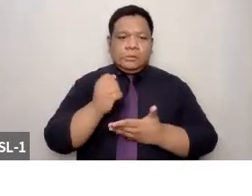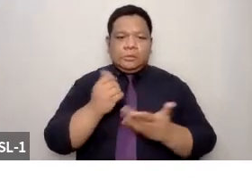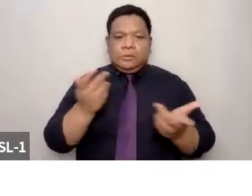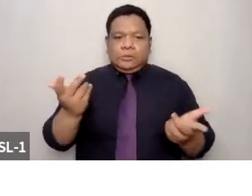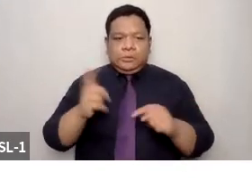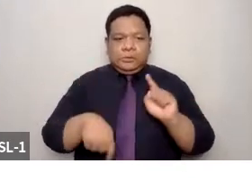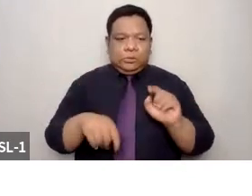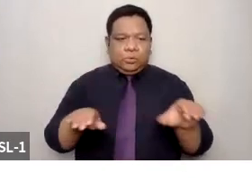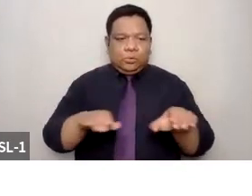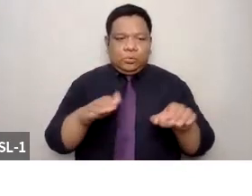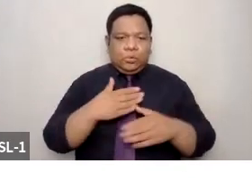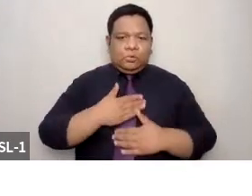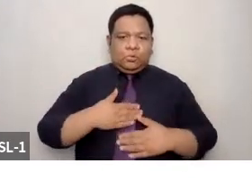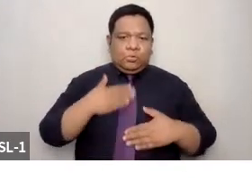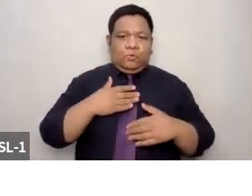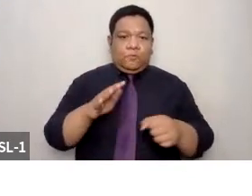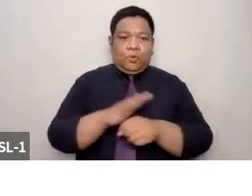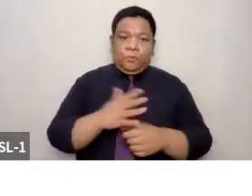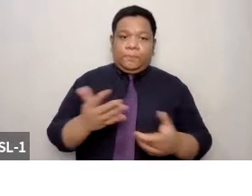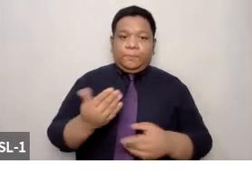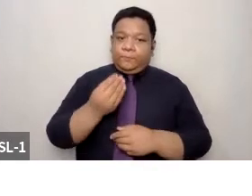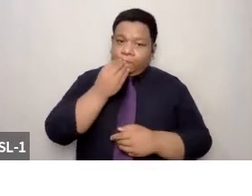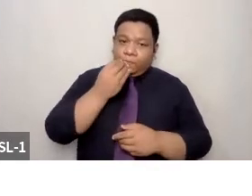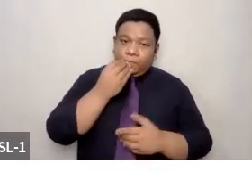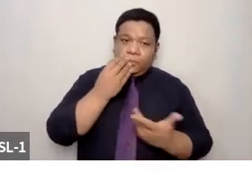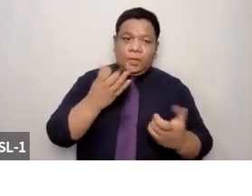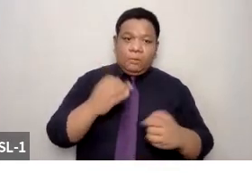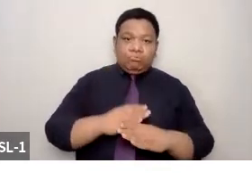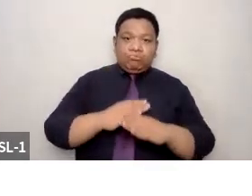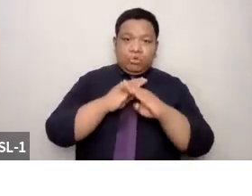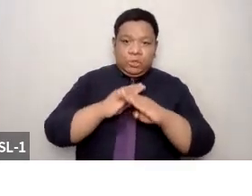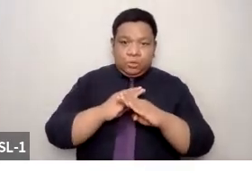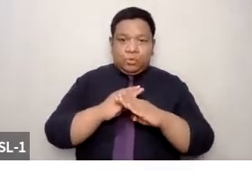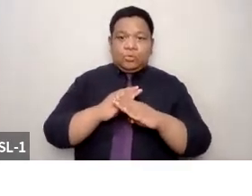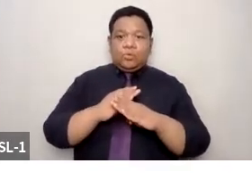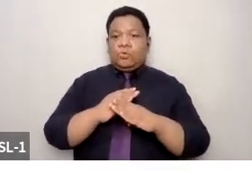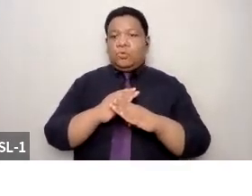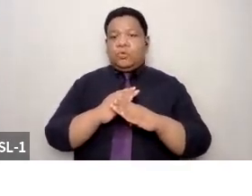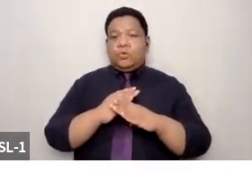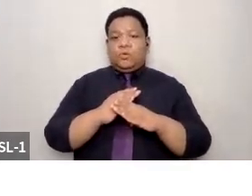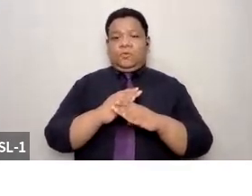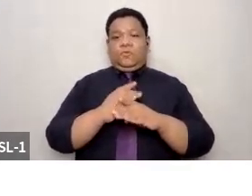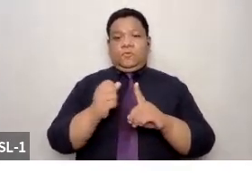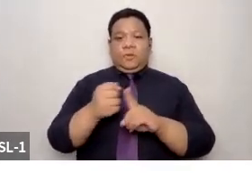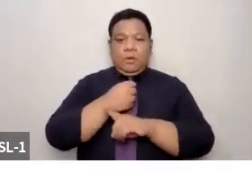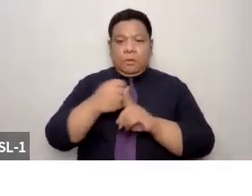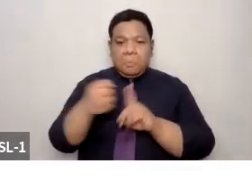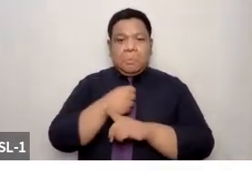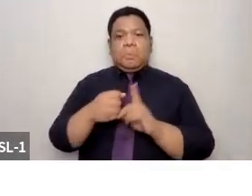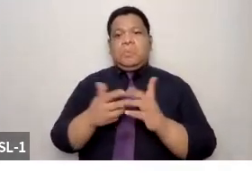And then nutrition and protection from violence and abuse. So all of these are affected because of COVID-19.